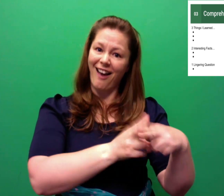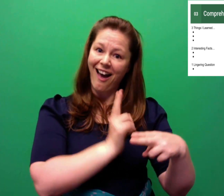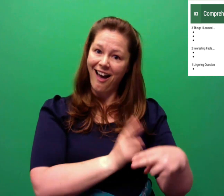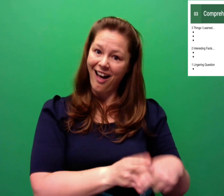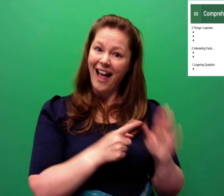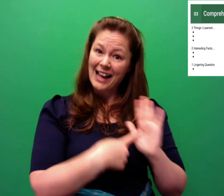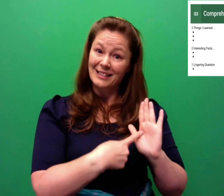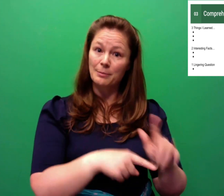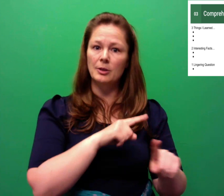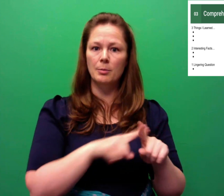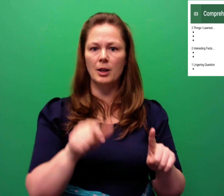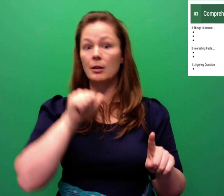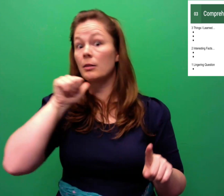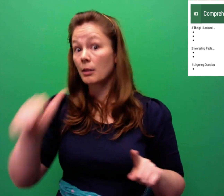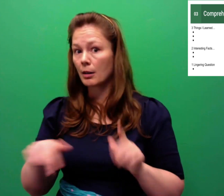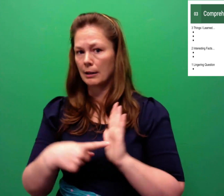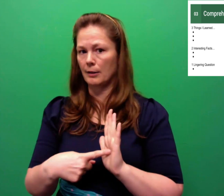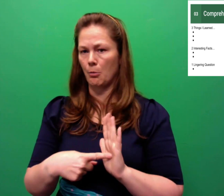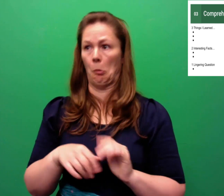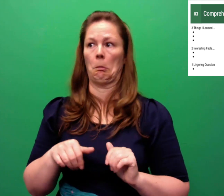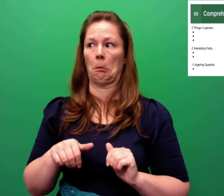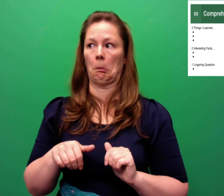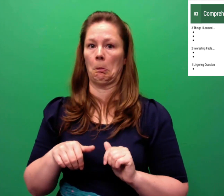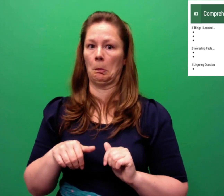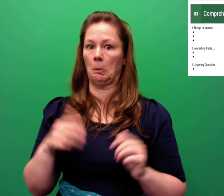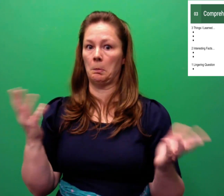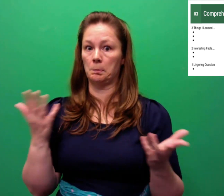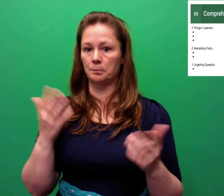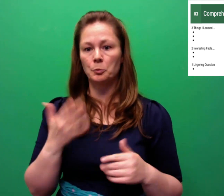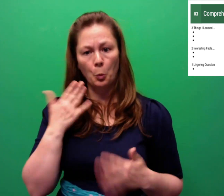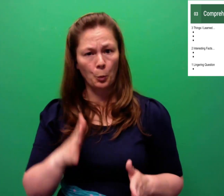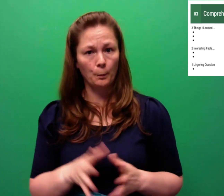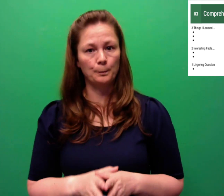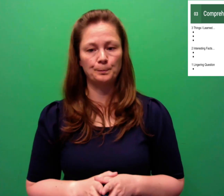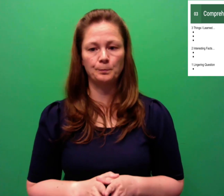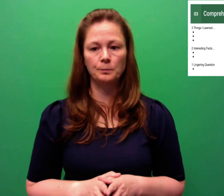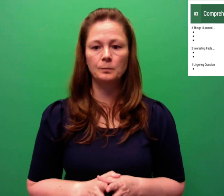illustrating concepts using examples and non-examples